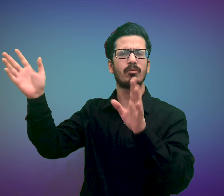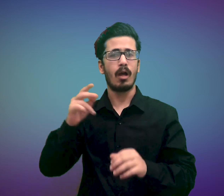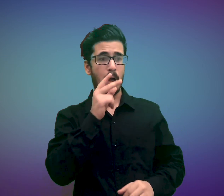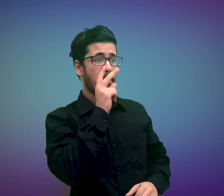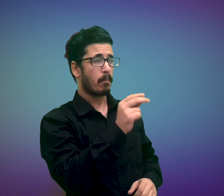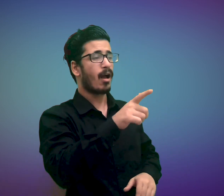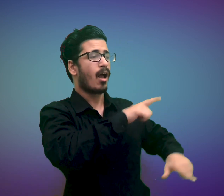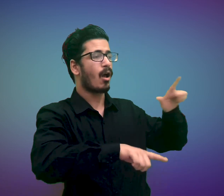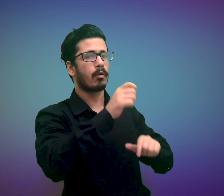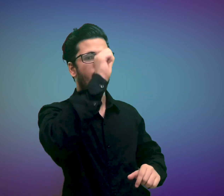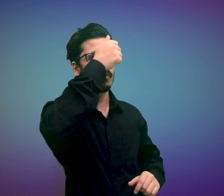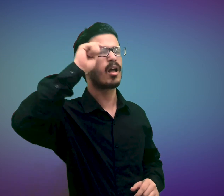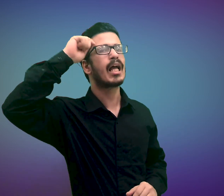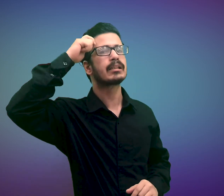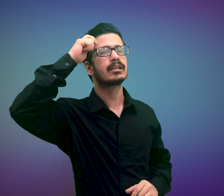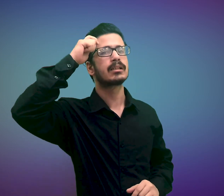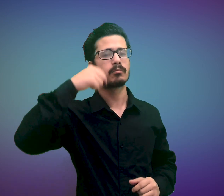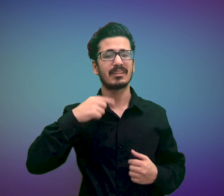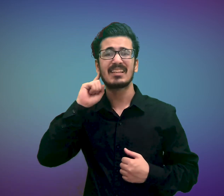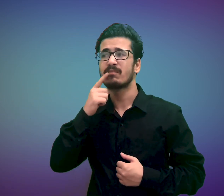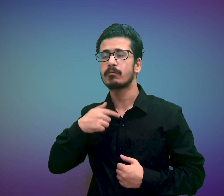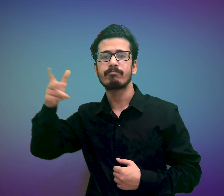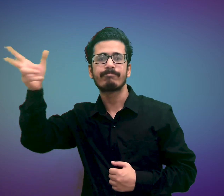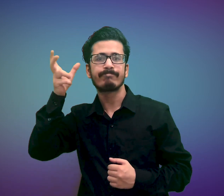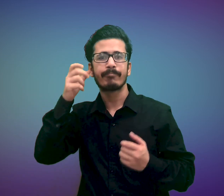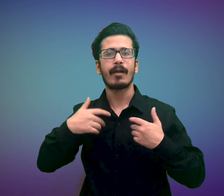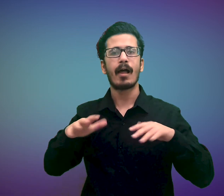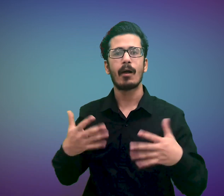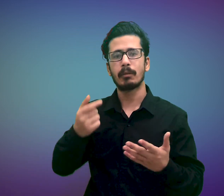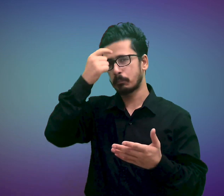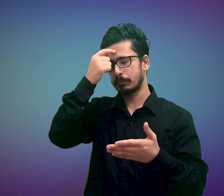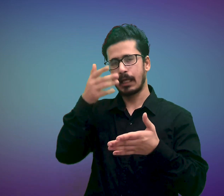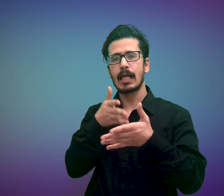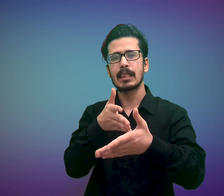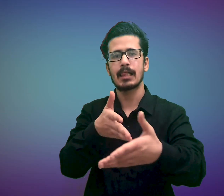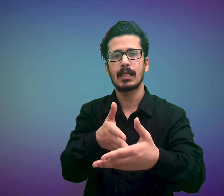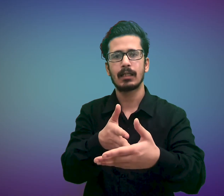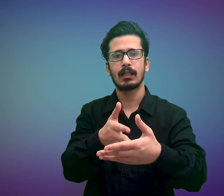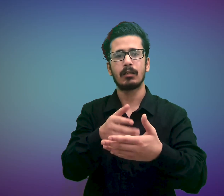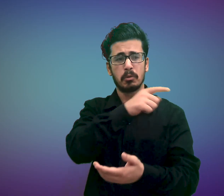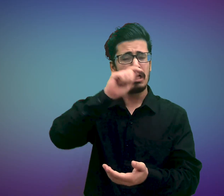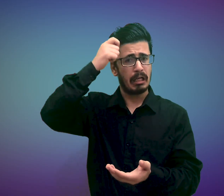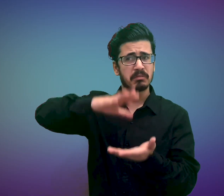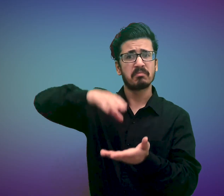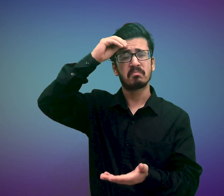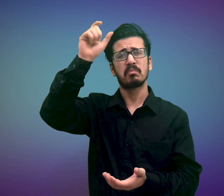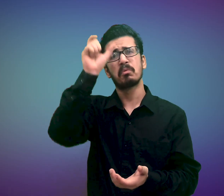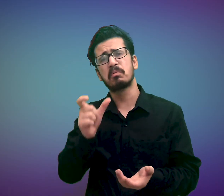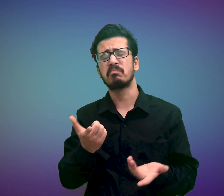language from their environment incidentally from overhearing conversation of others in their environment.